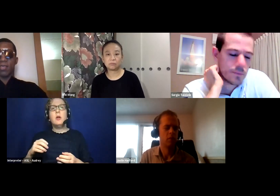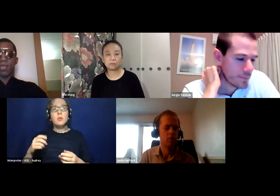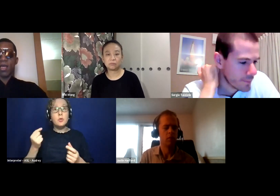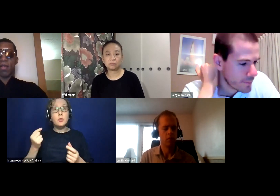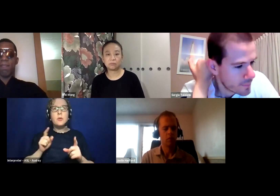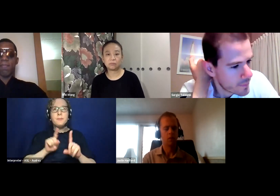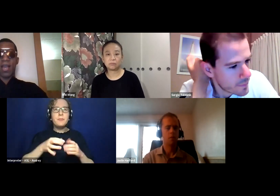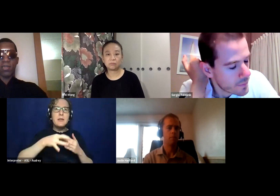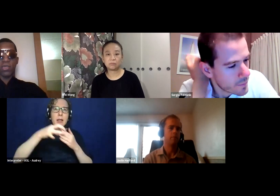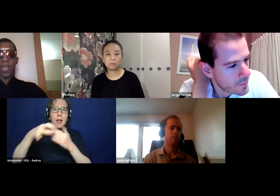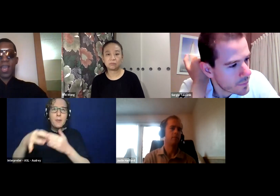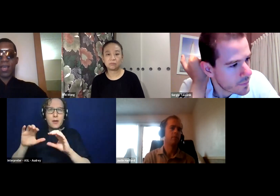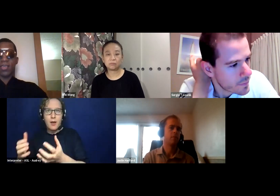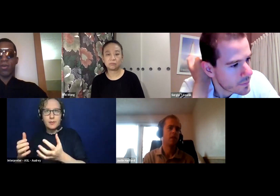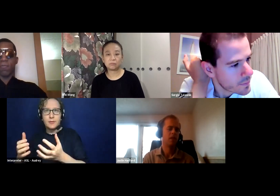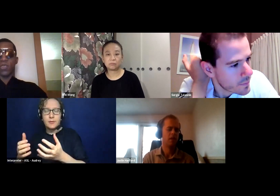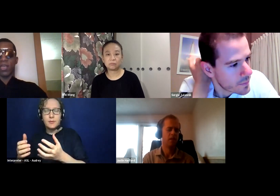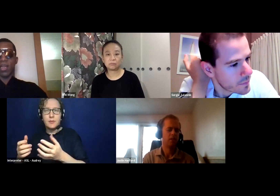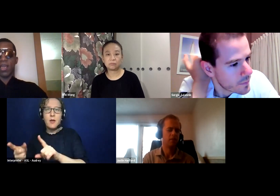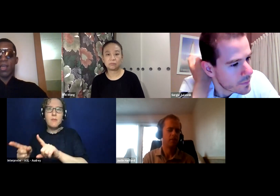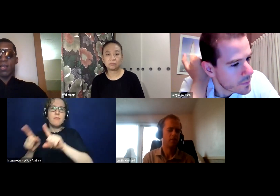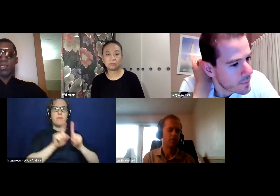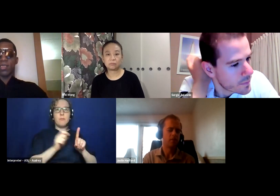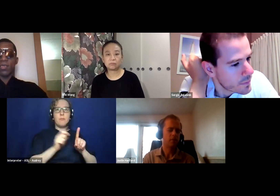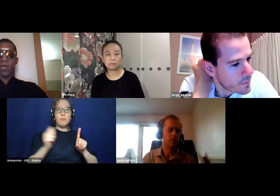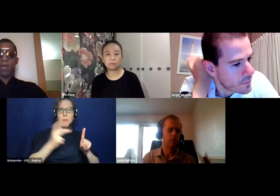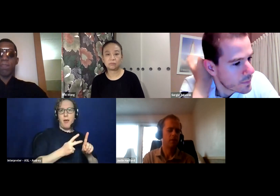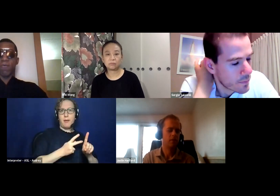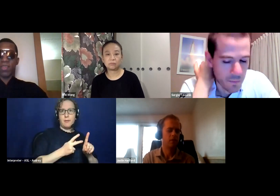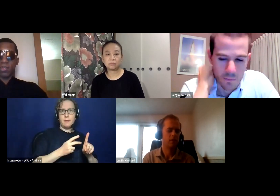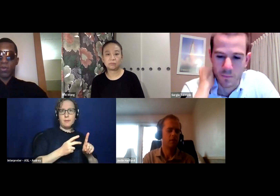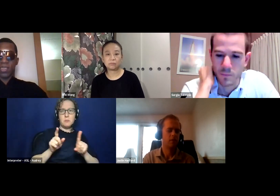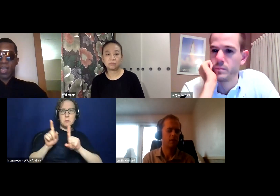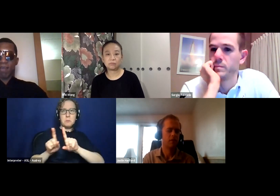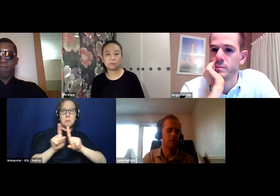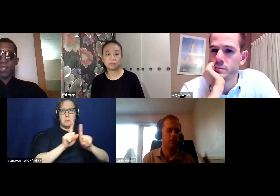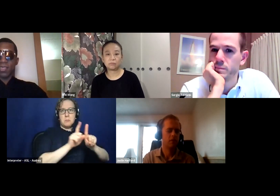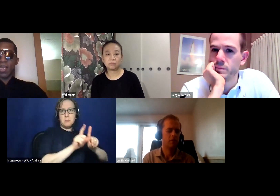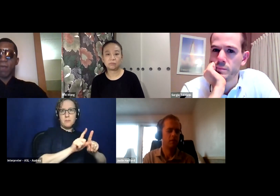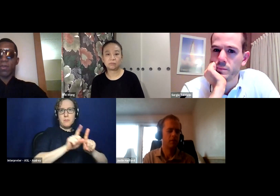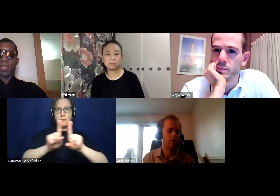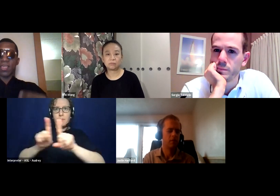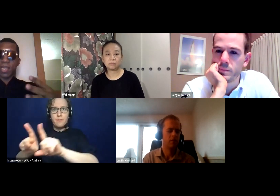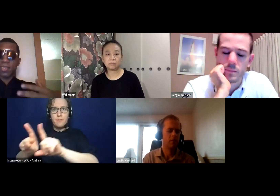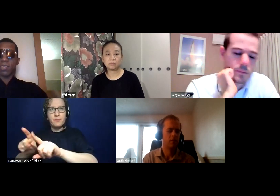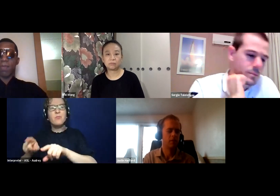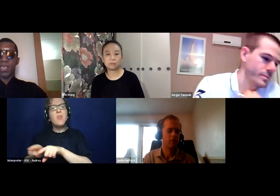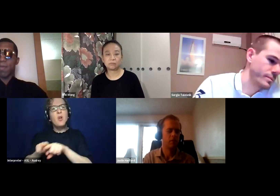I also had the opportunity to deal with the student staff. Let's say I wanted to access my